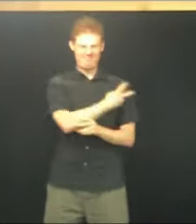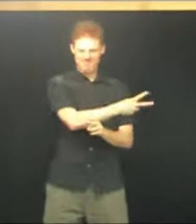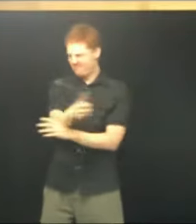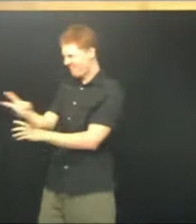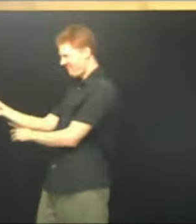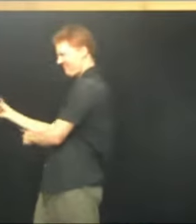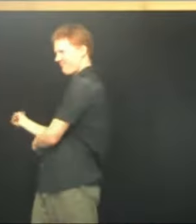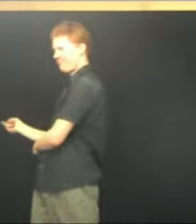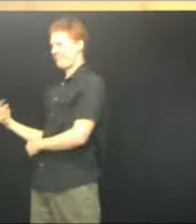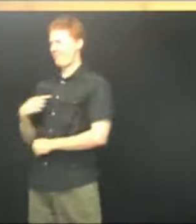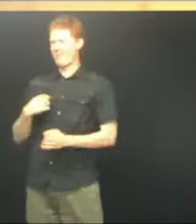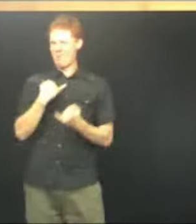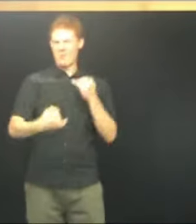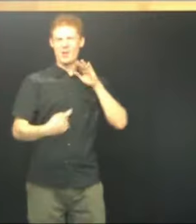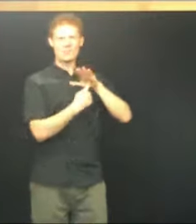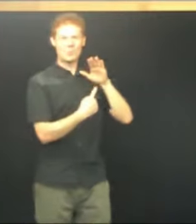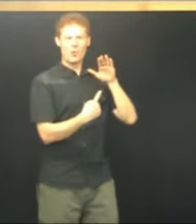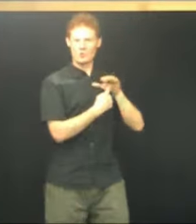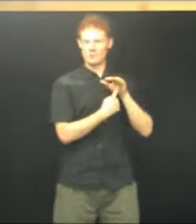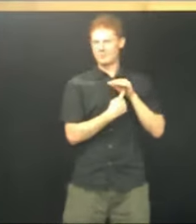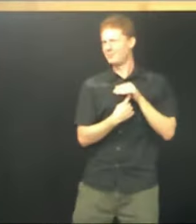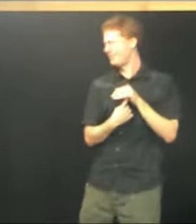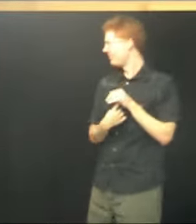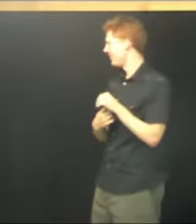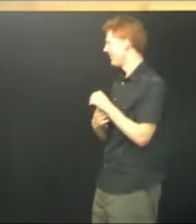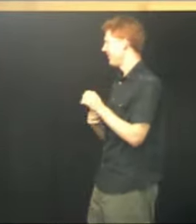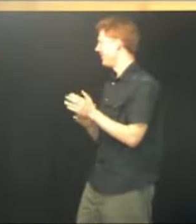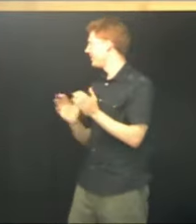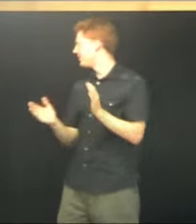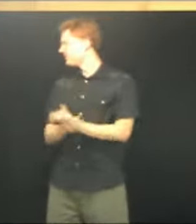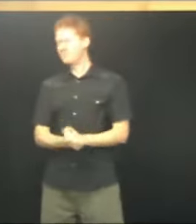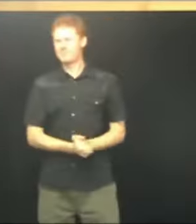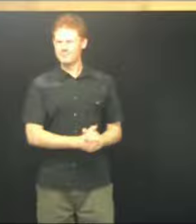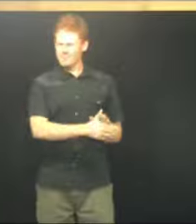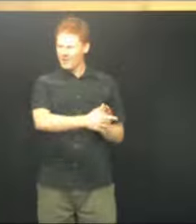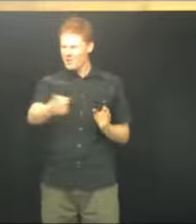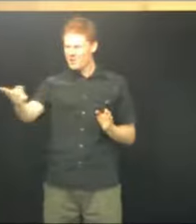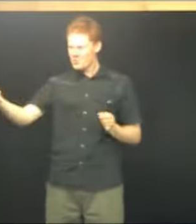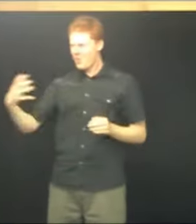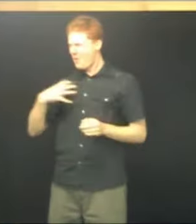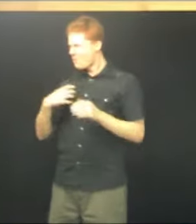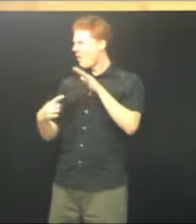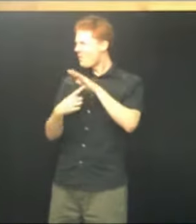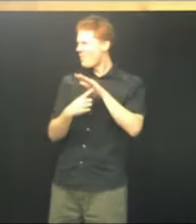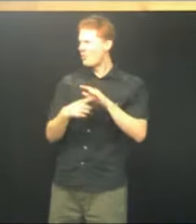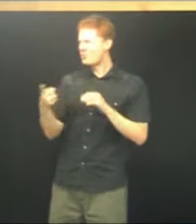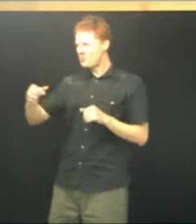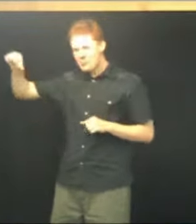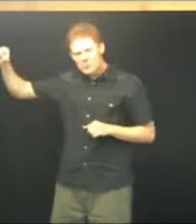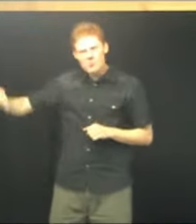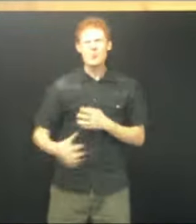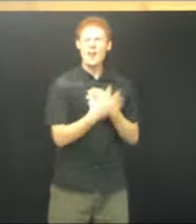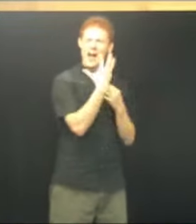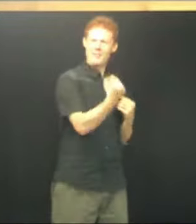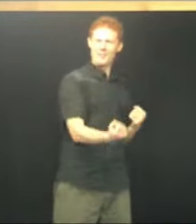Think of yourself as more important than everyone else You are far superiour to them! And since you are more important, you should have all these things first